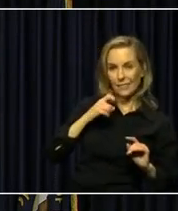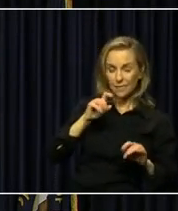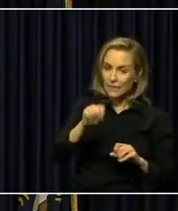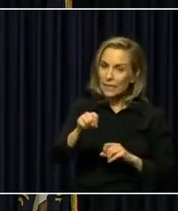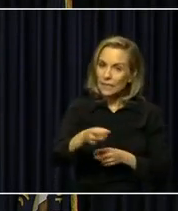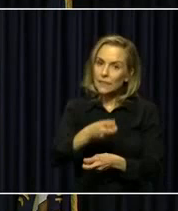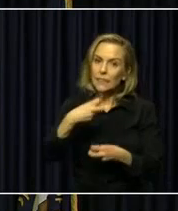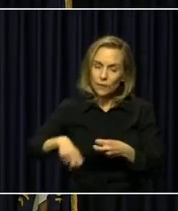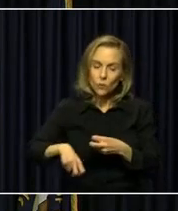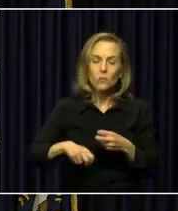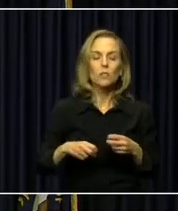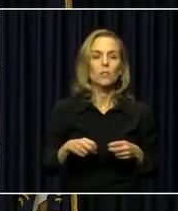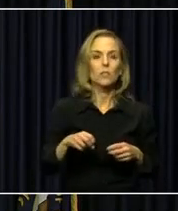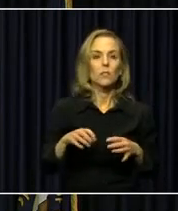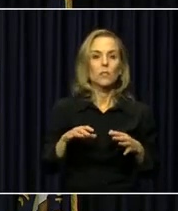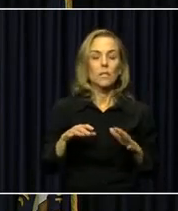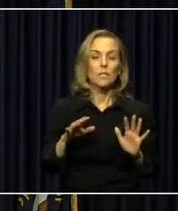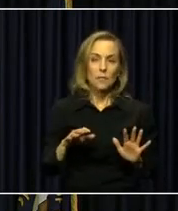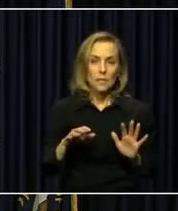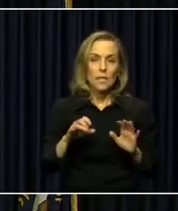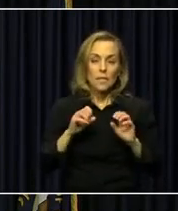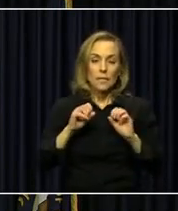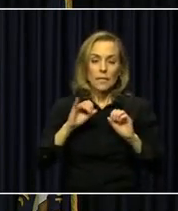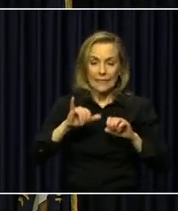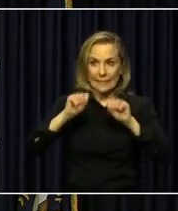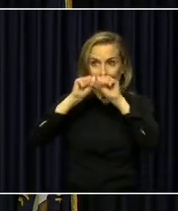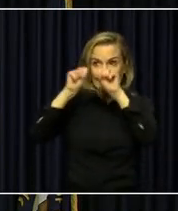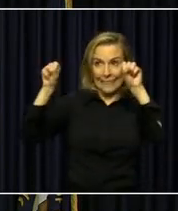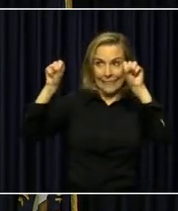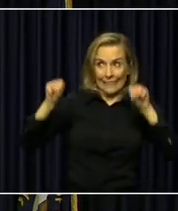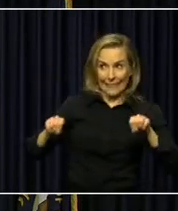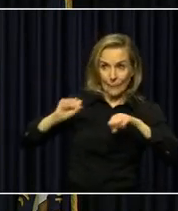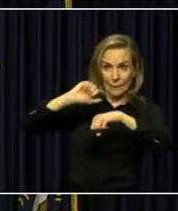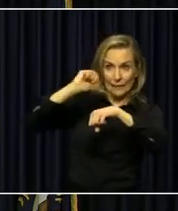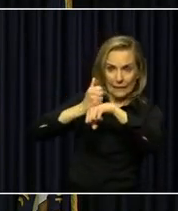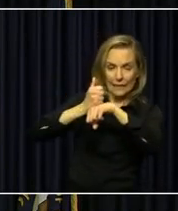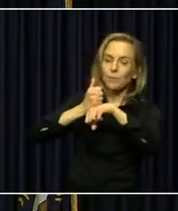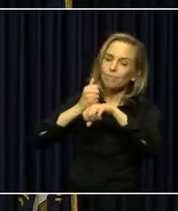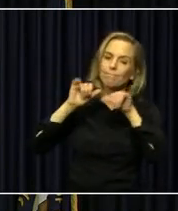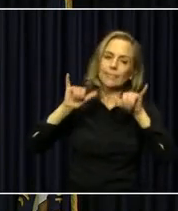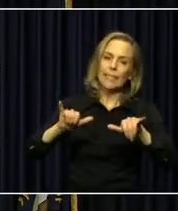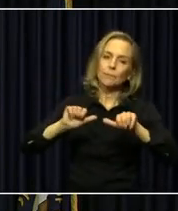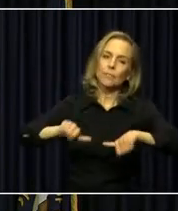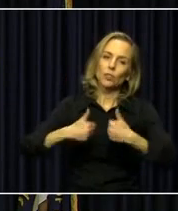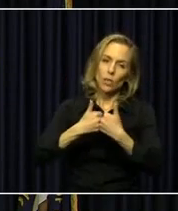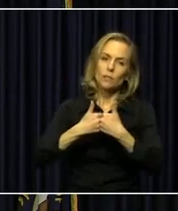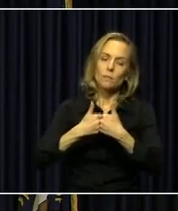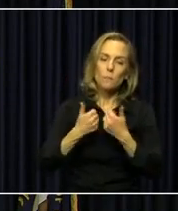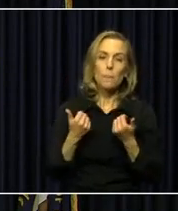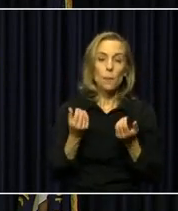SO WHEN WE LOOK AT WANTING TO DO A DRIVE-IN TESTING SITE AND WHY